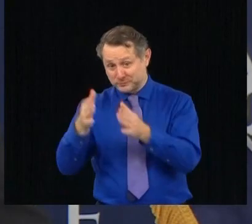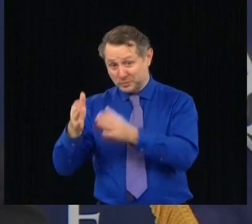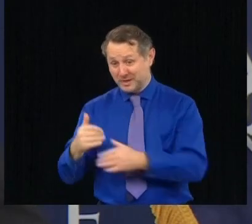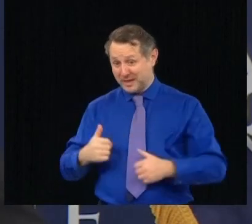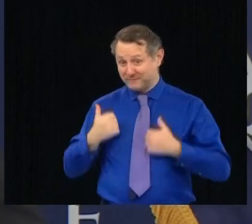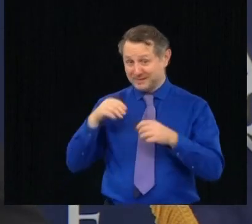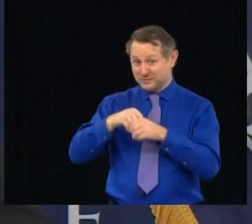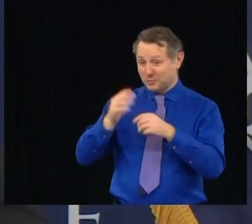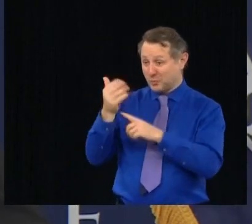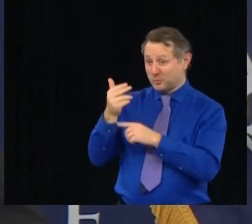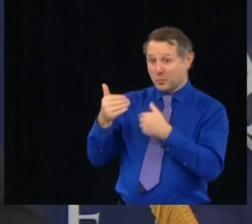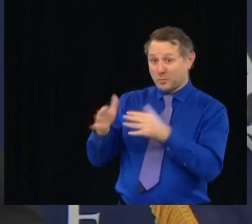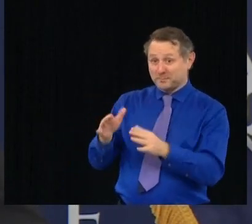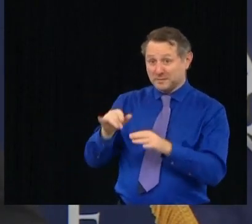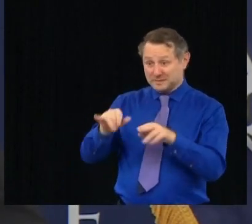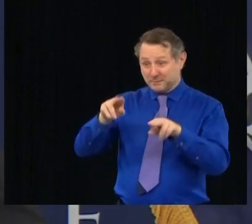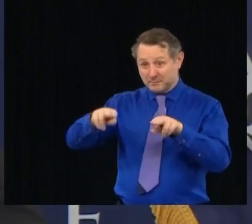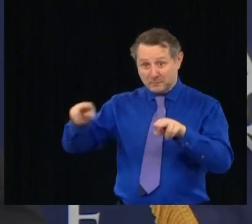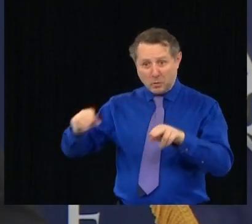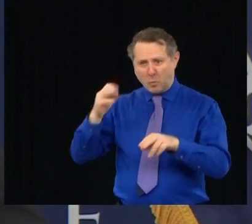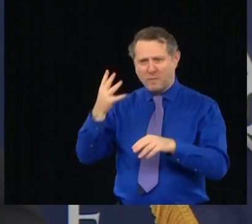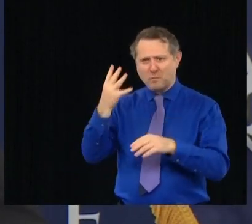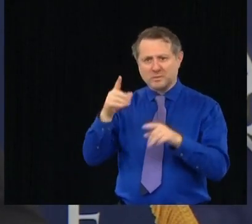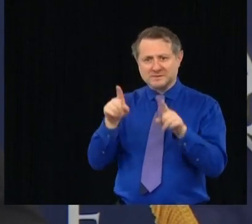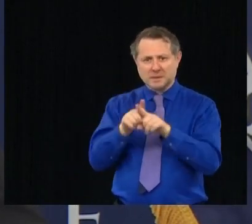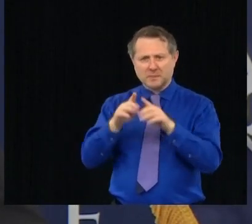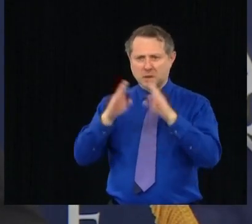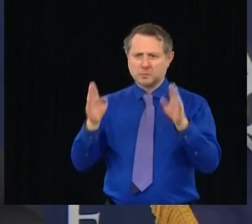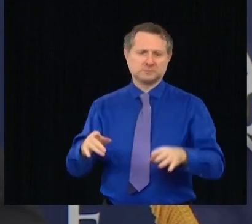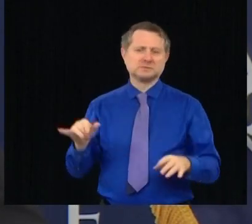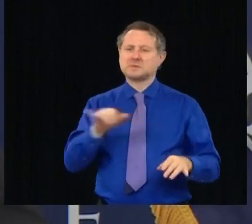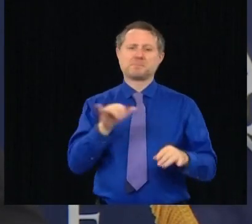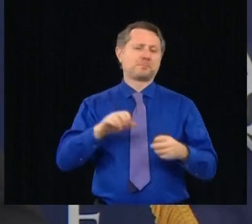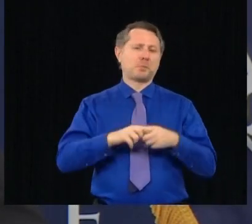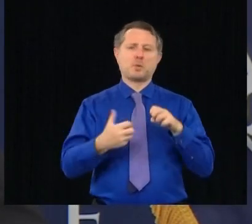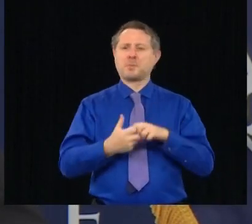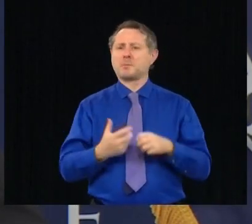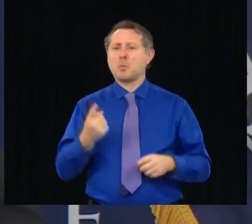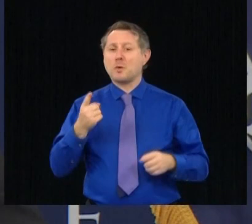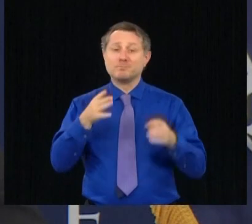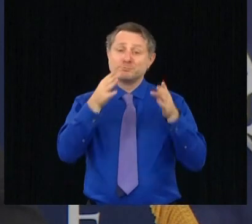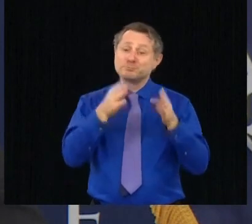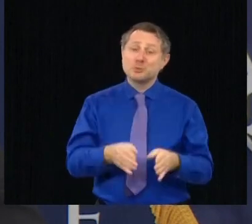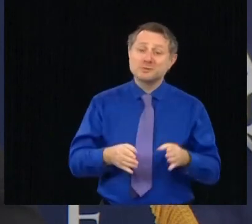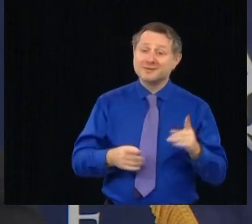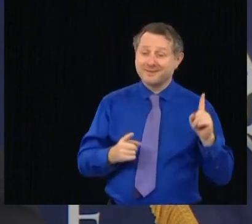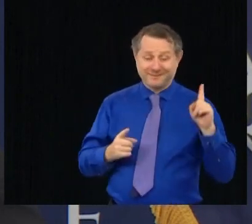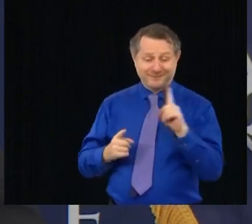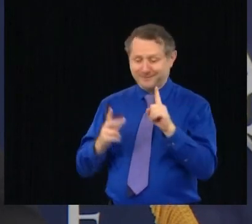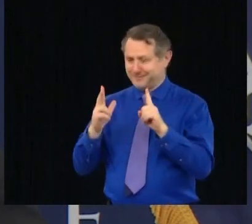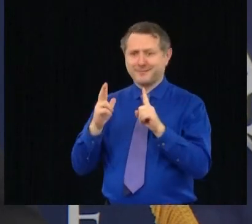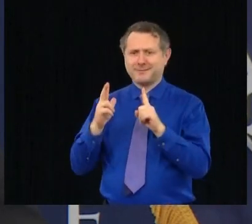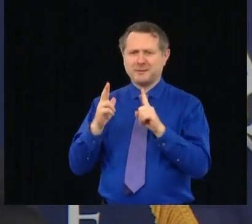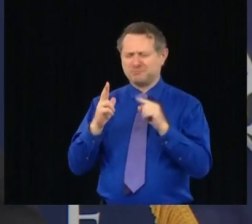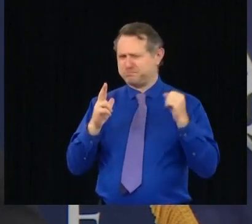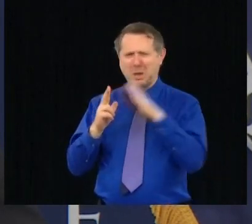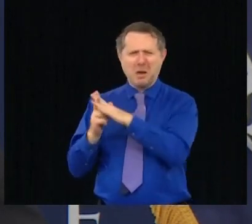WELL, IF YOU HAVE FOUR PEOPLE TO A HOTEL ROOM OR FOUR PEOPLE TO A HOME, YOU KNOW, IT'S GOING